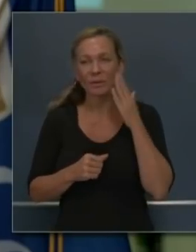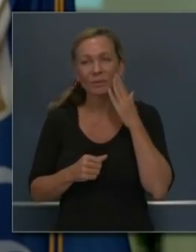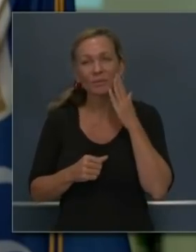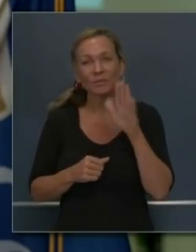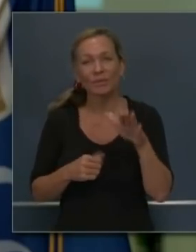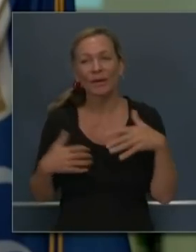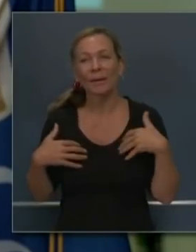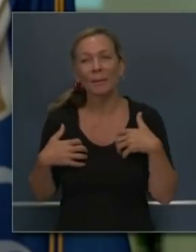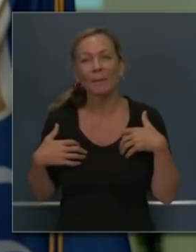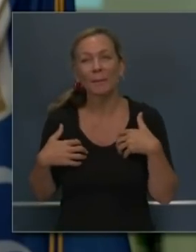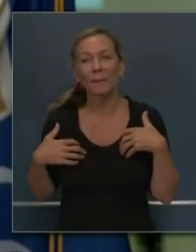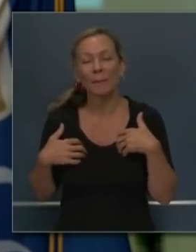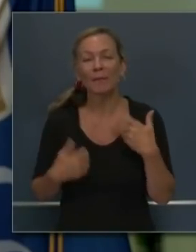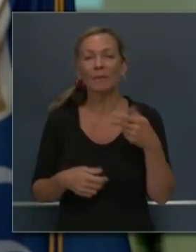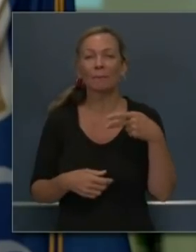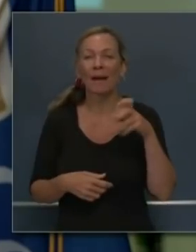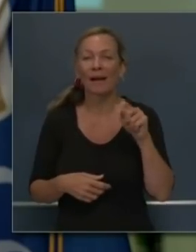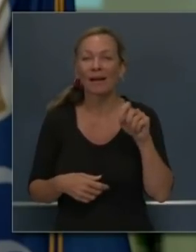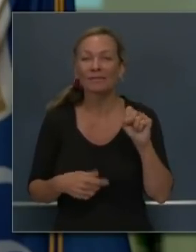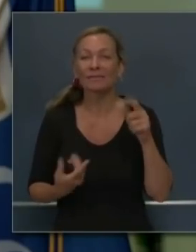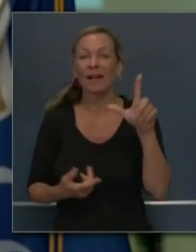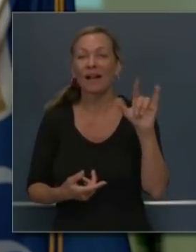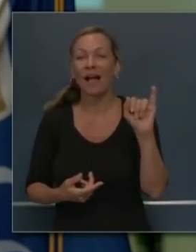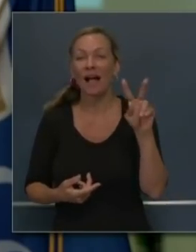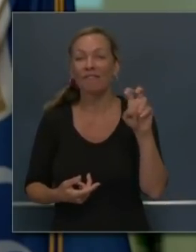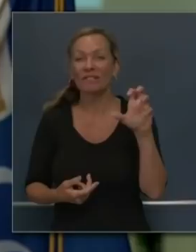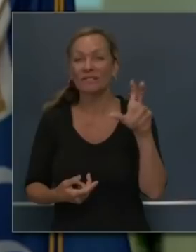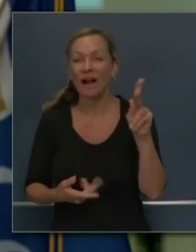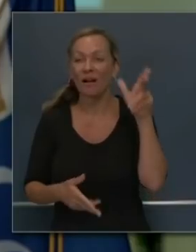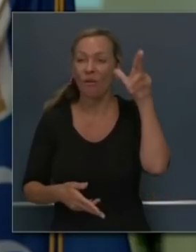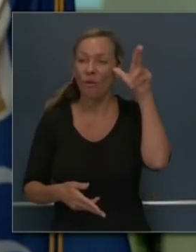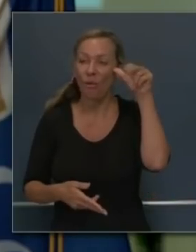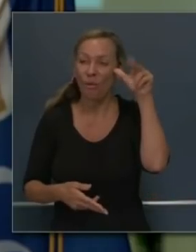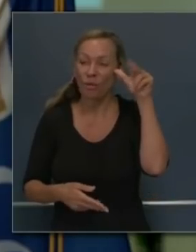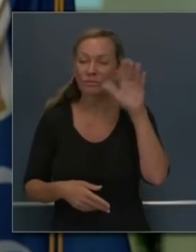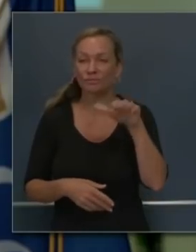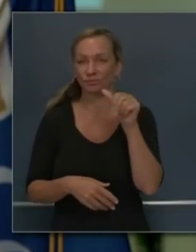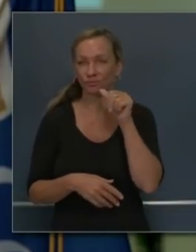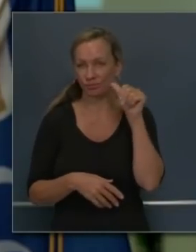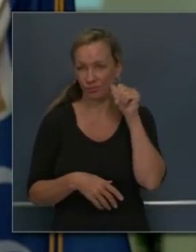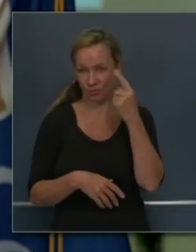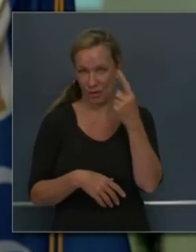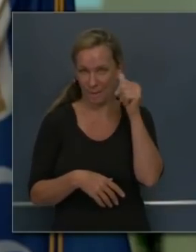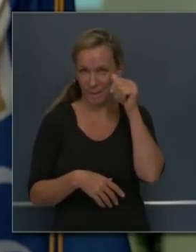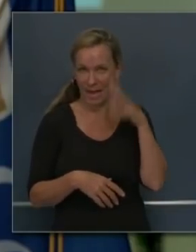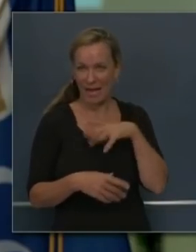VERY DIFFICULT AND CHALLENGING TIME, INCLUDING BY THE WAY